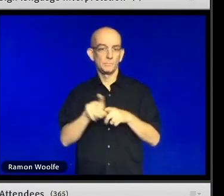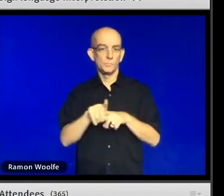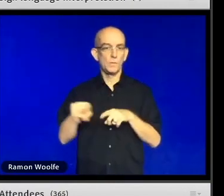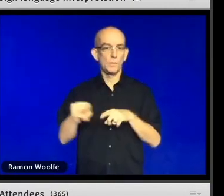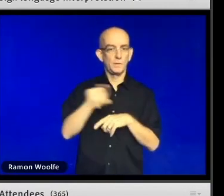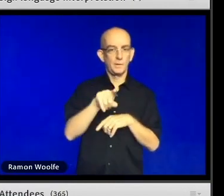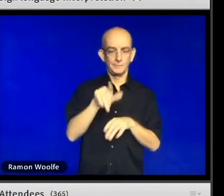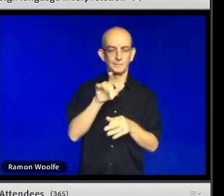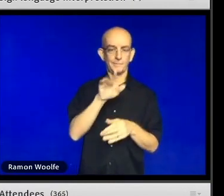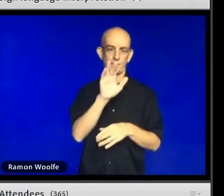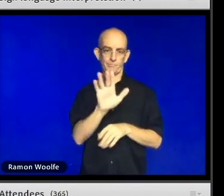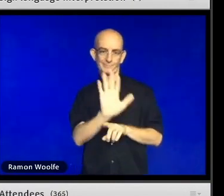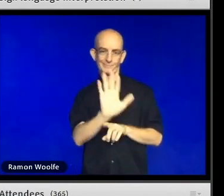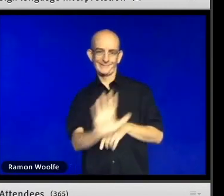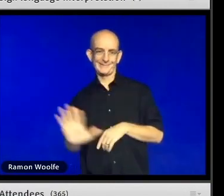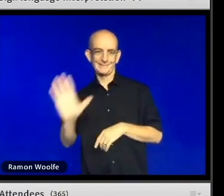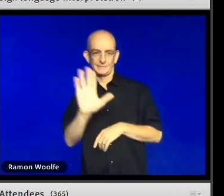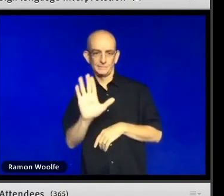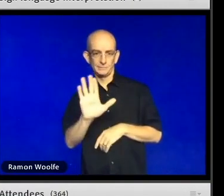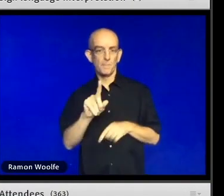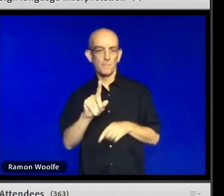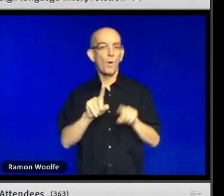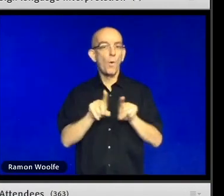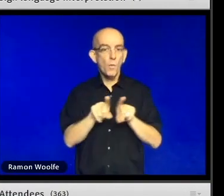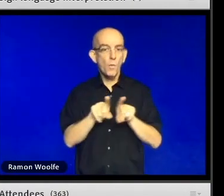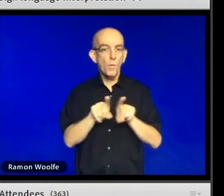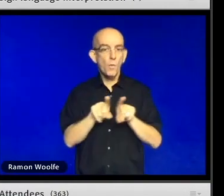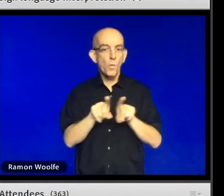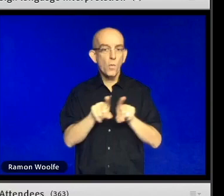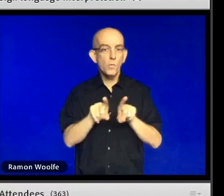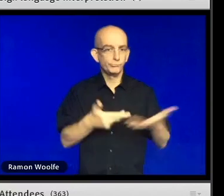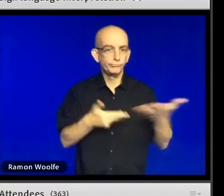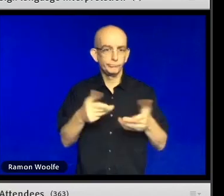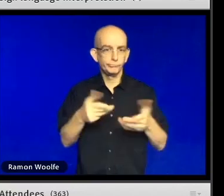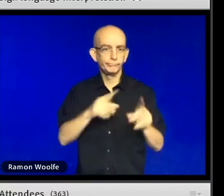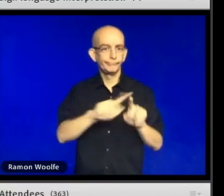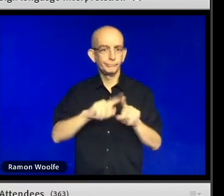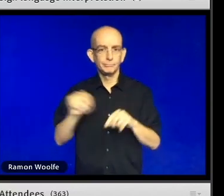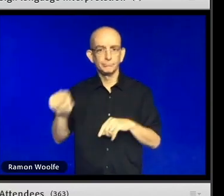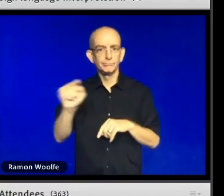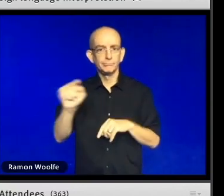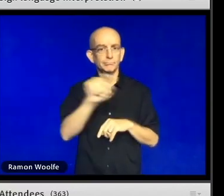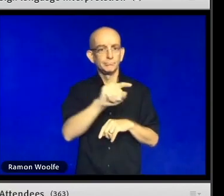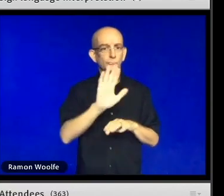that you have had yourselves and will compile these and share with everyone after the event.